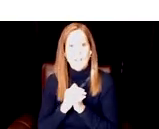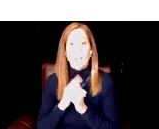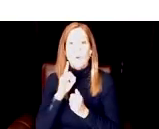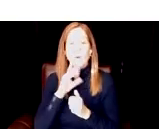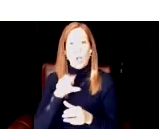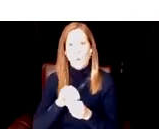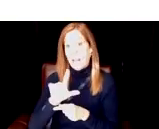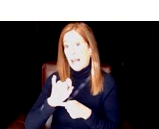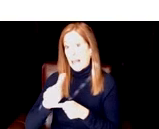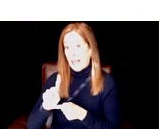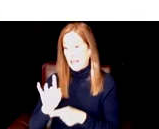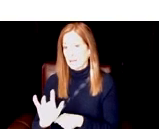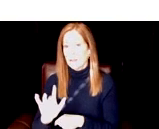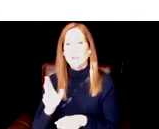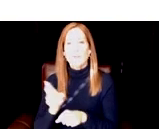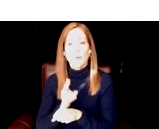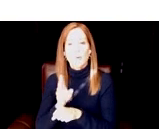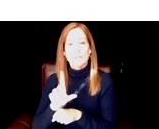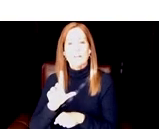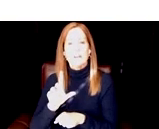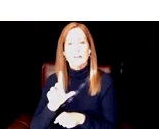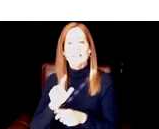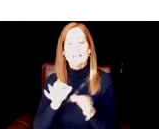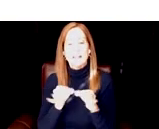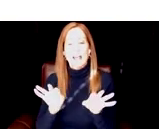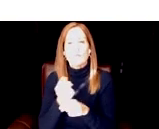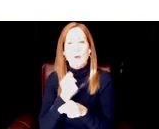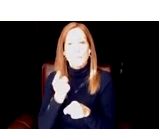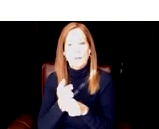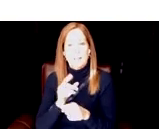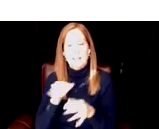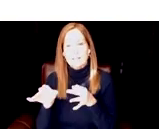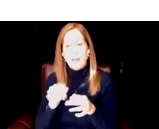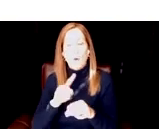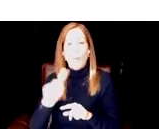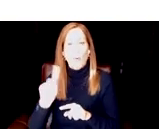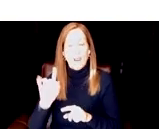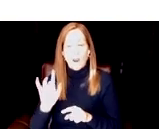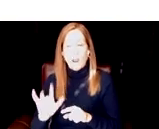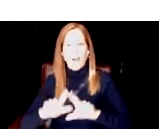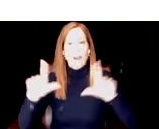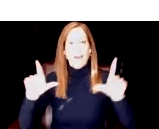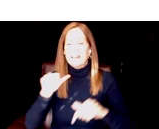use text that properly describes where the link will go? Using click here is not considered descriptive